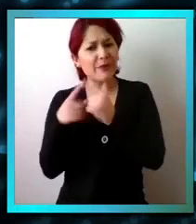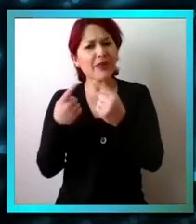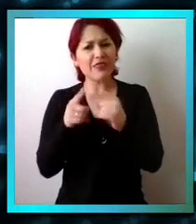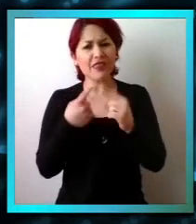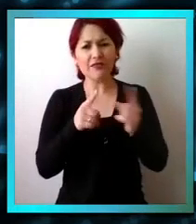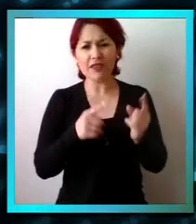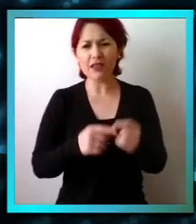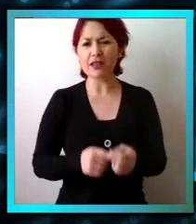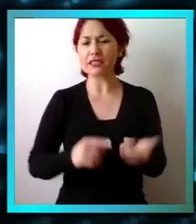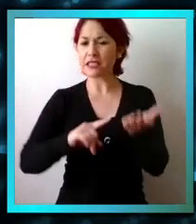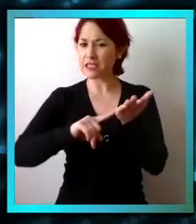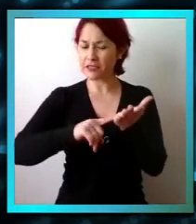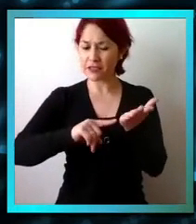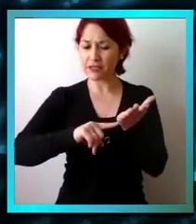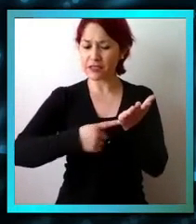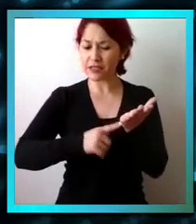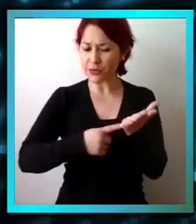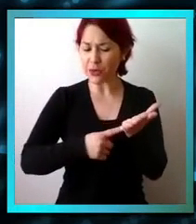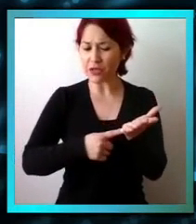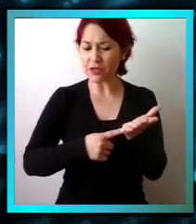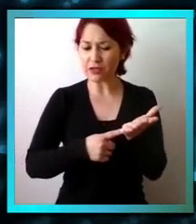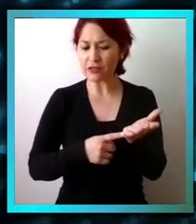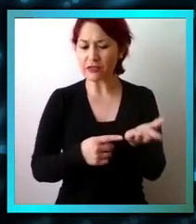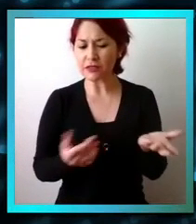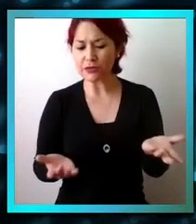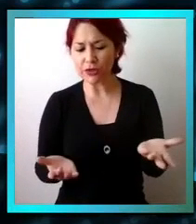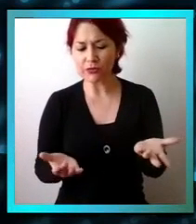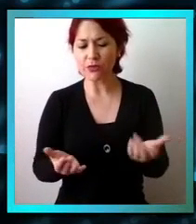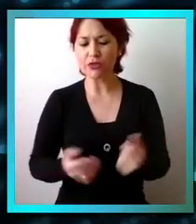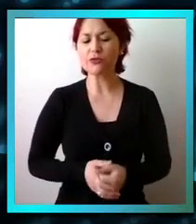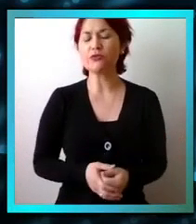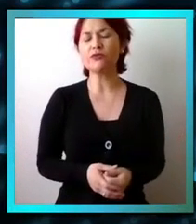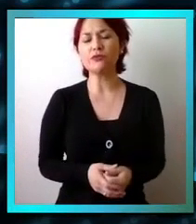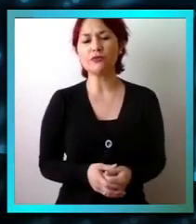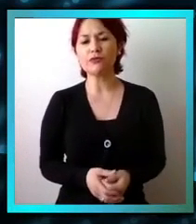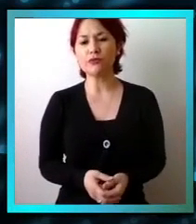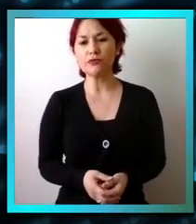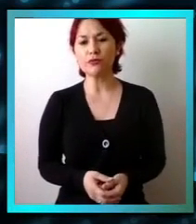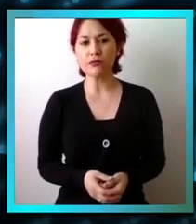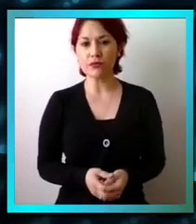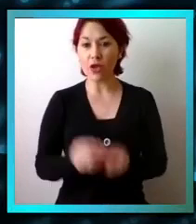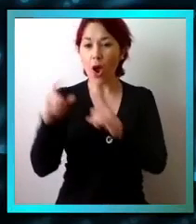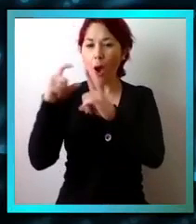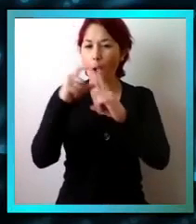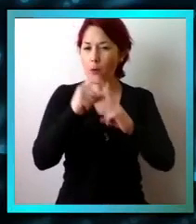uh zoom and others okay uh so i hope now it works quite well so